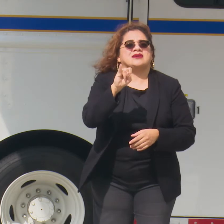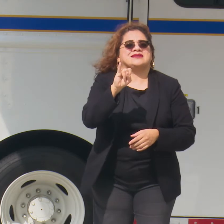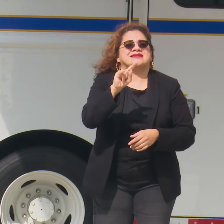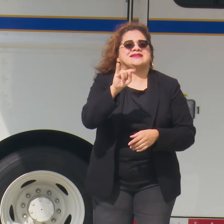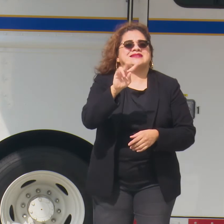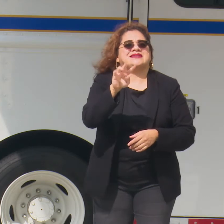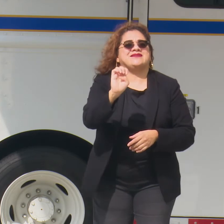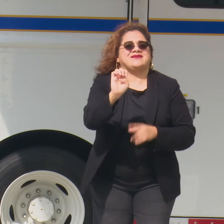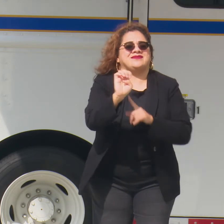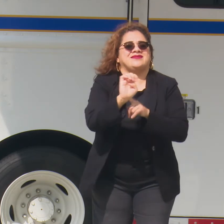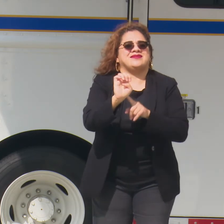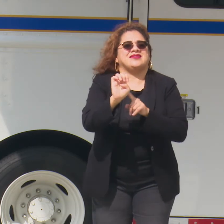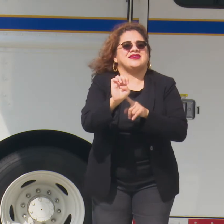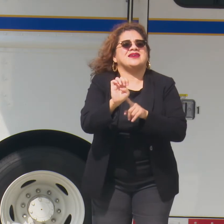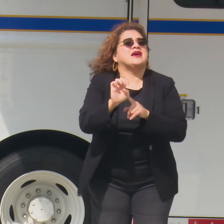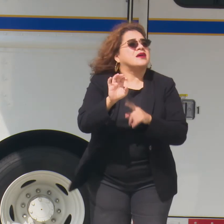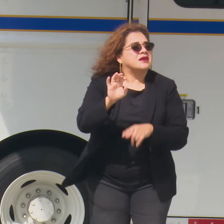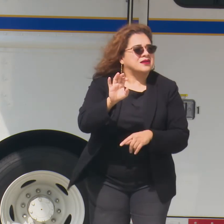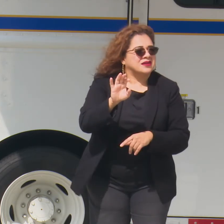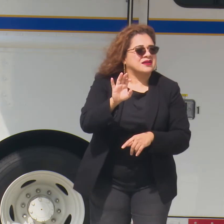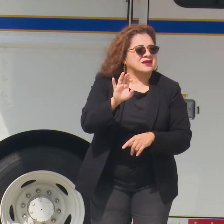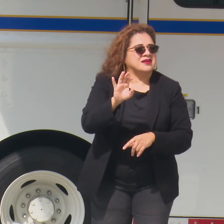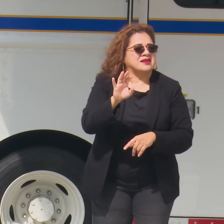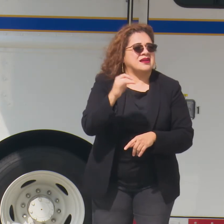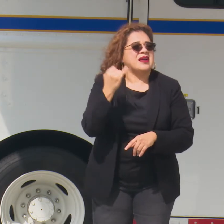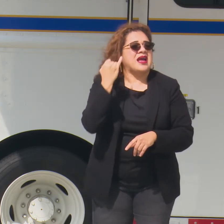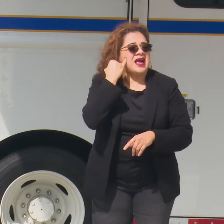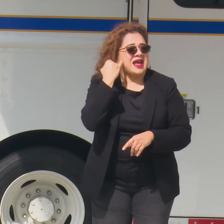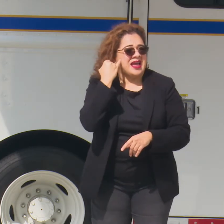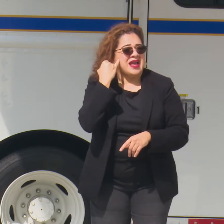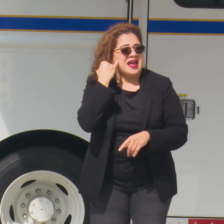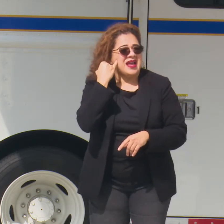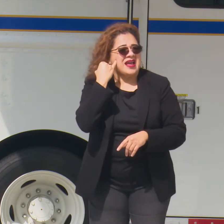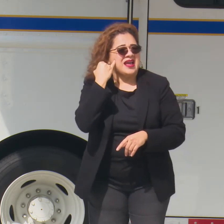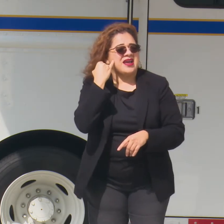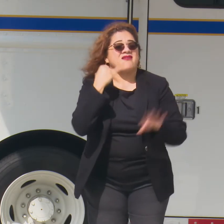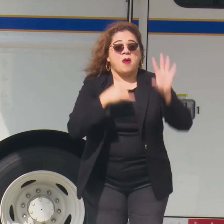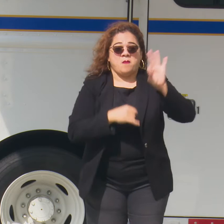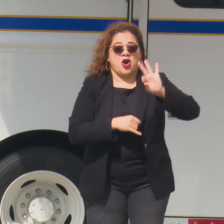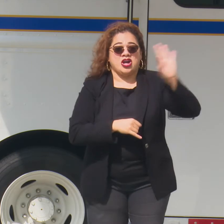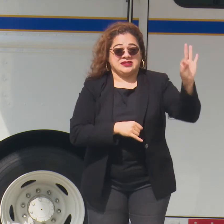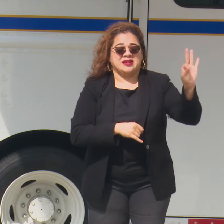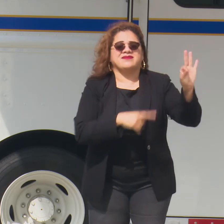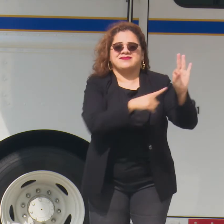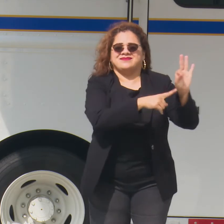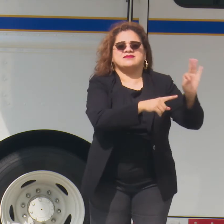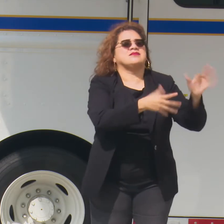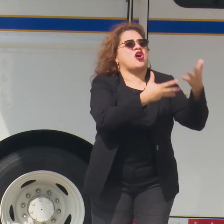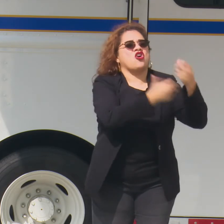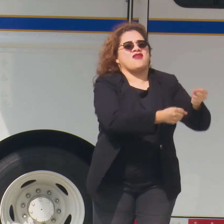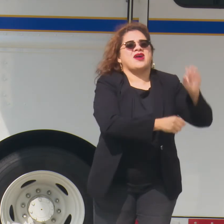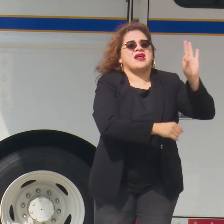chance that you have COVID. In other words, if you have symptoms and receive a positive test, we're confident that you actually are infected.